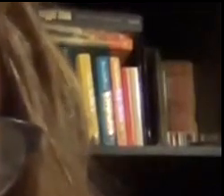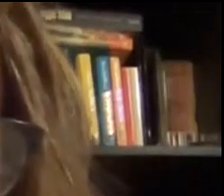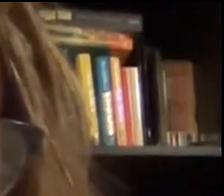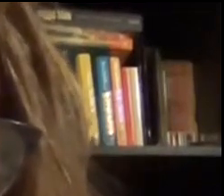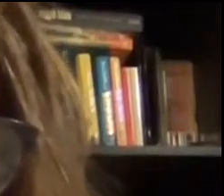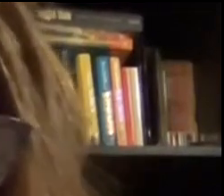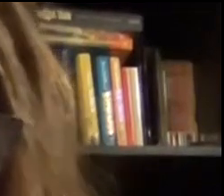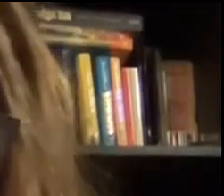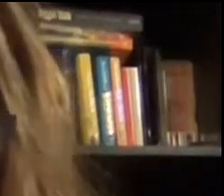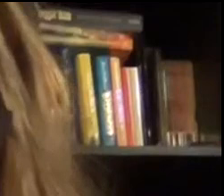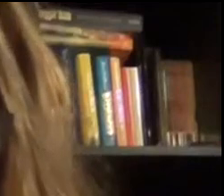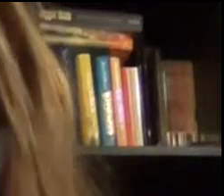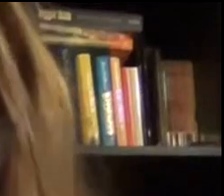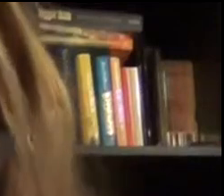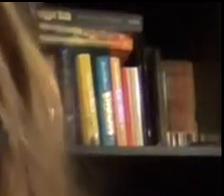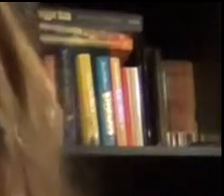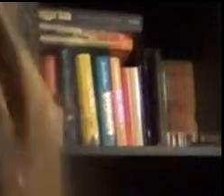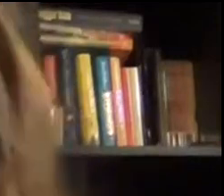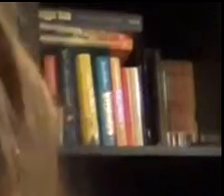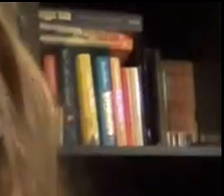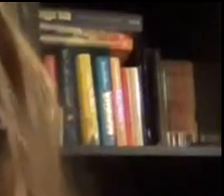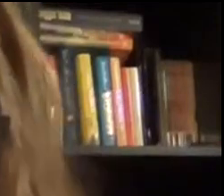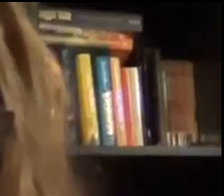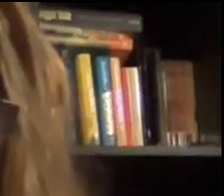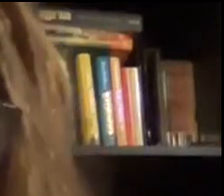Great If I can add to that